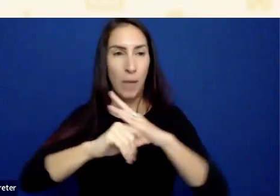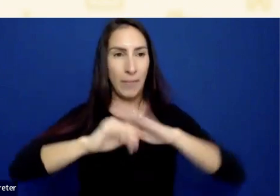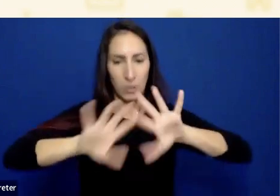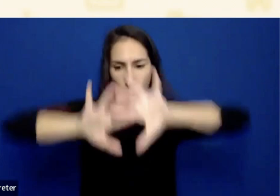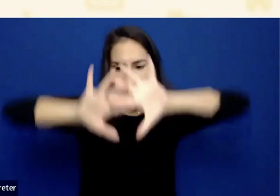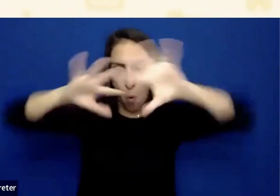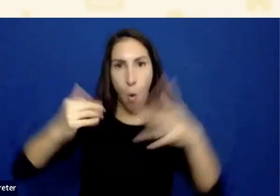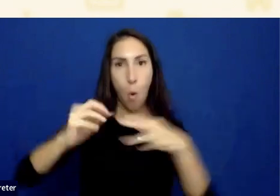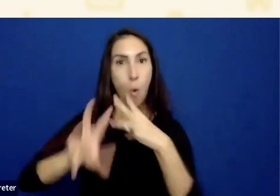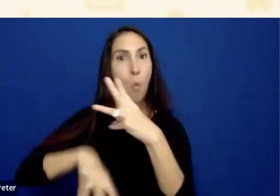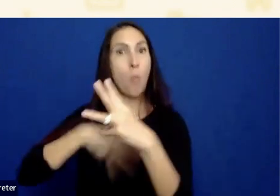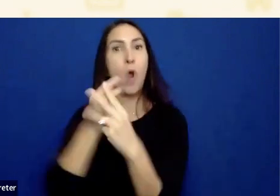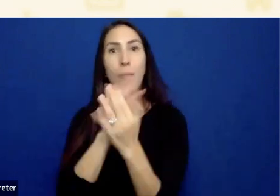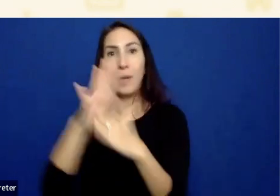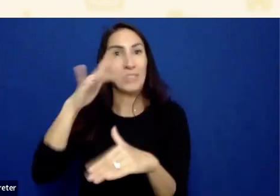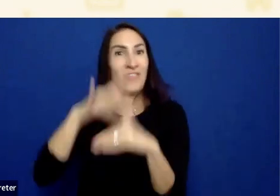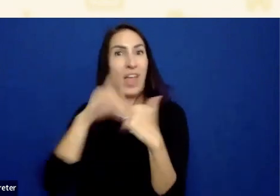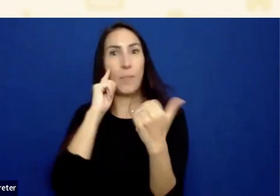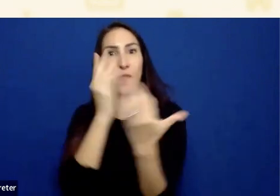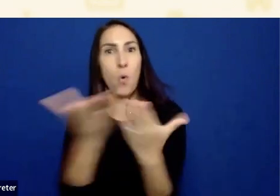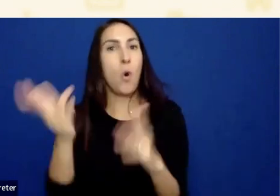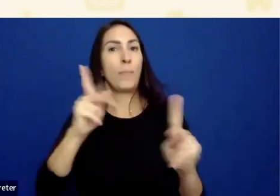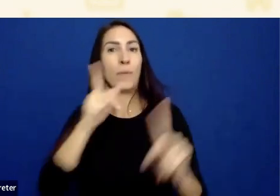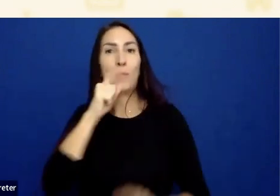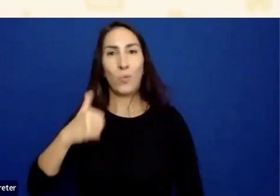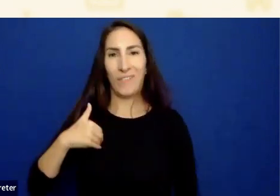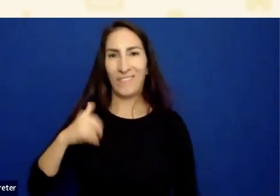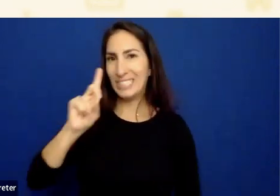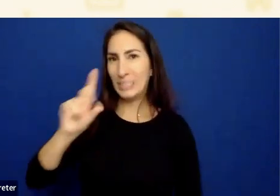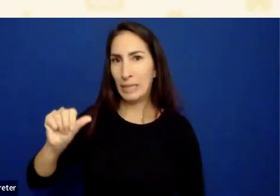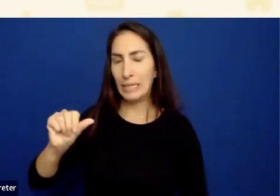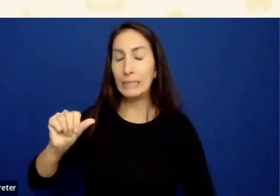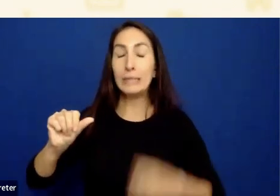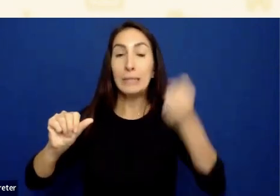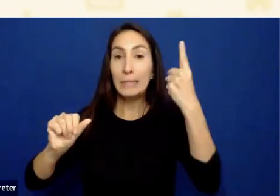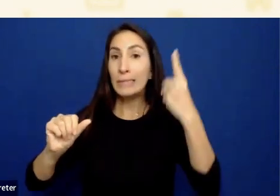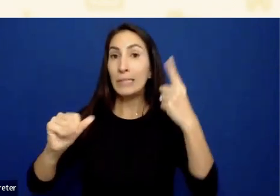Without it, we would be either having to depend on other people